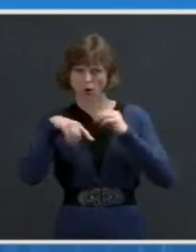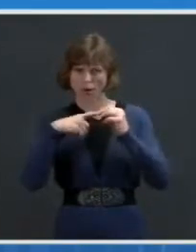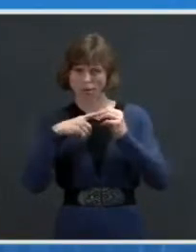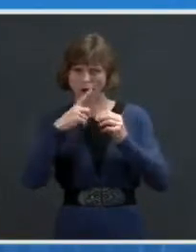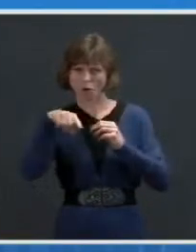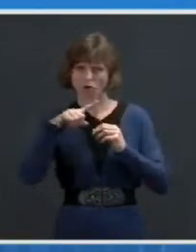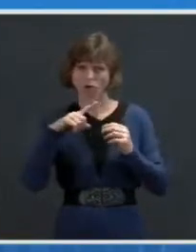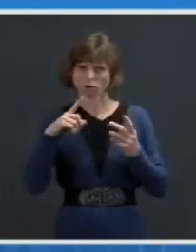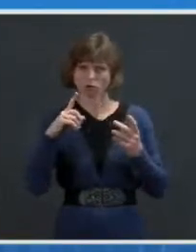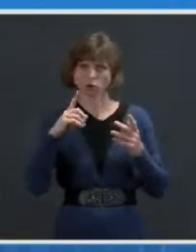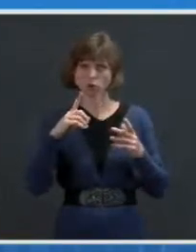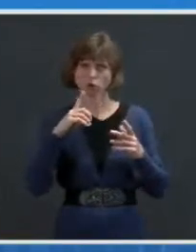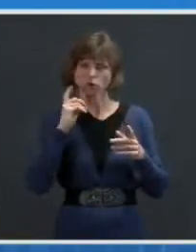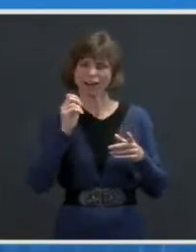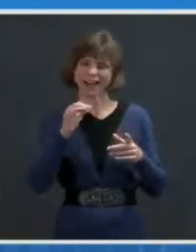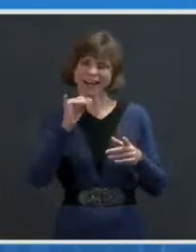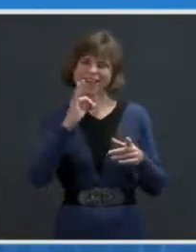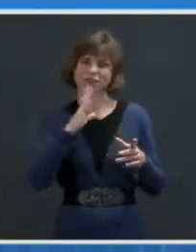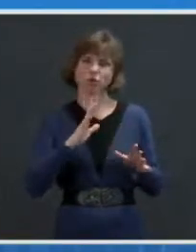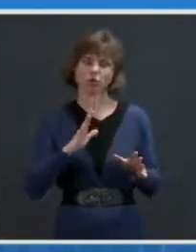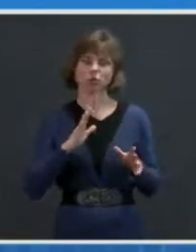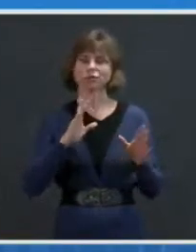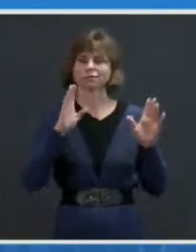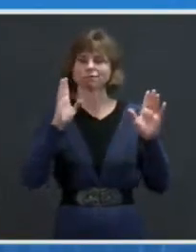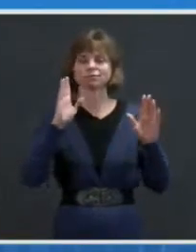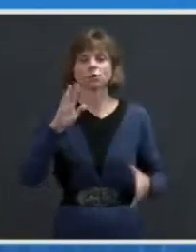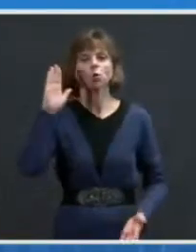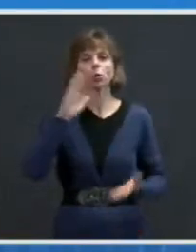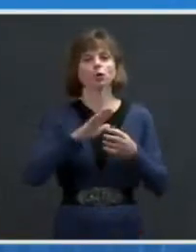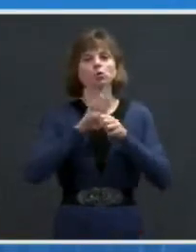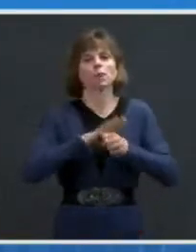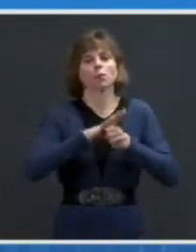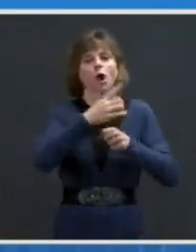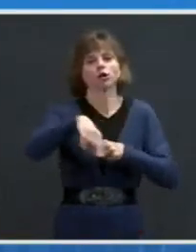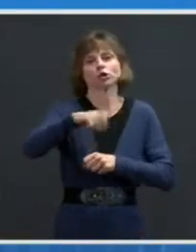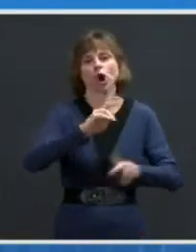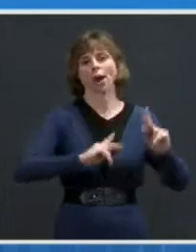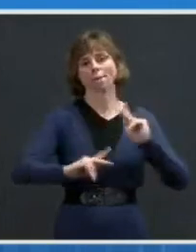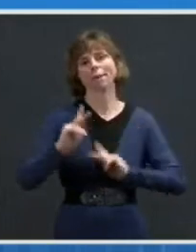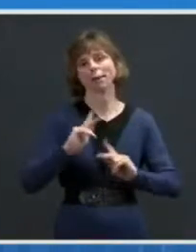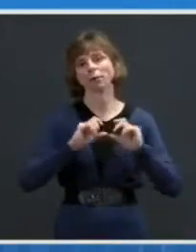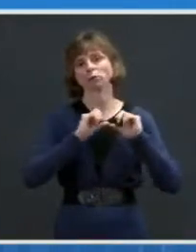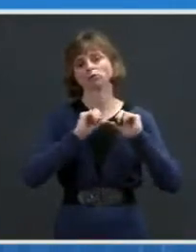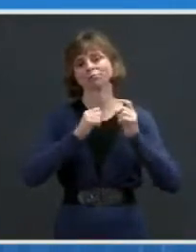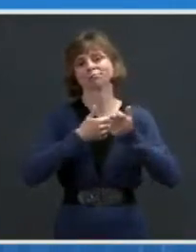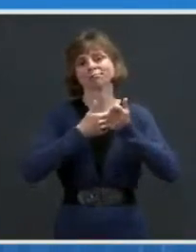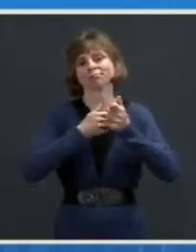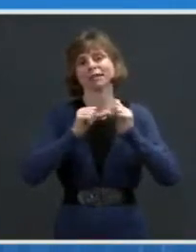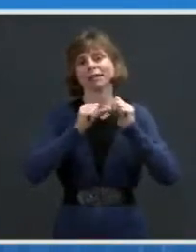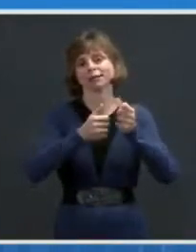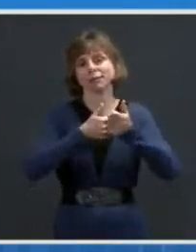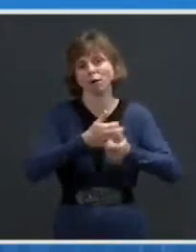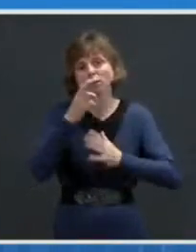MOMENT? IS IT SAFE TO GO TO DINNER NOW? CAN THEY START TO TRAVEL? ARE YOU WORRIED IN GETTING THAT